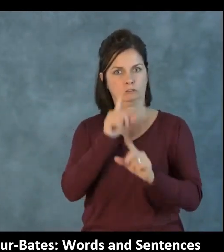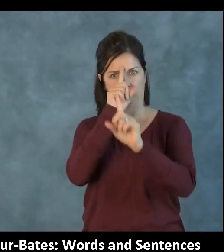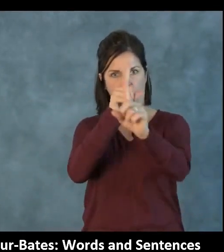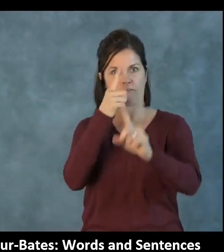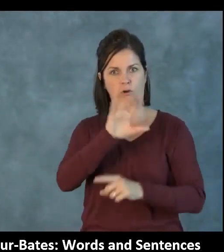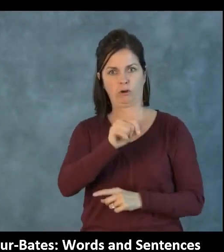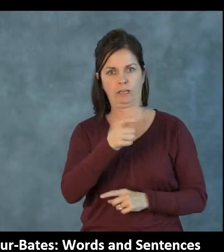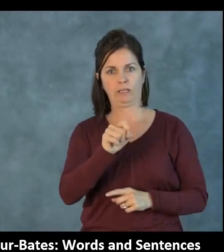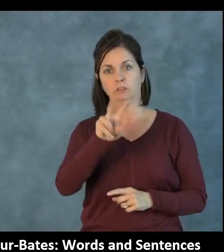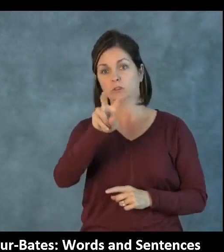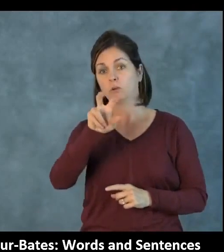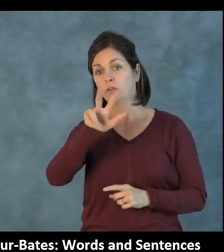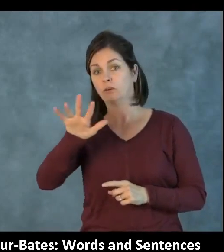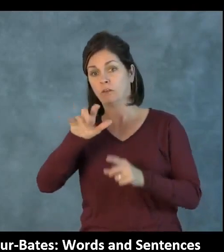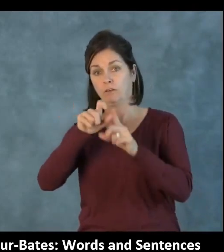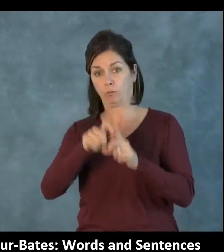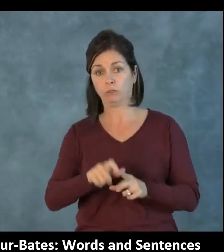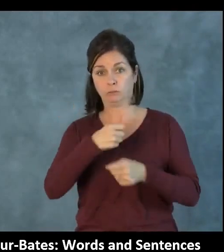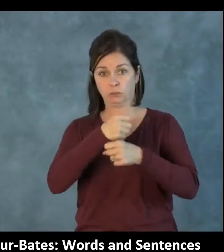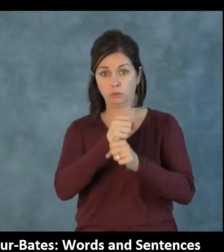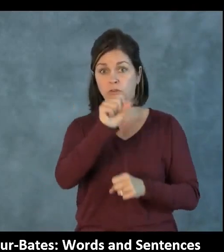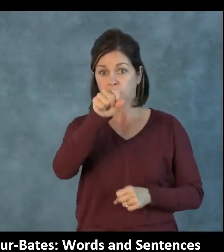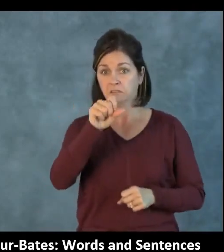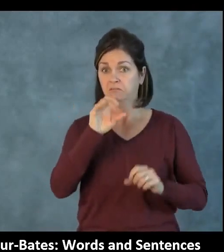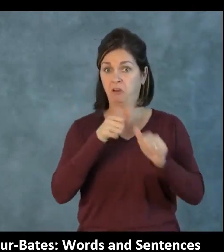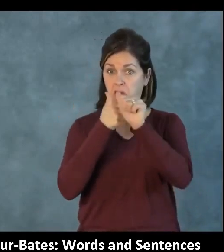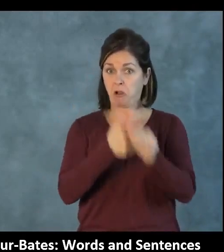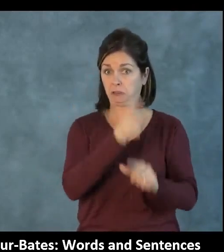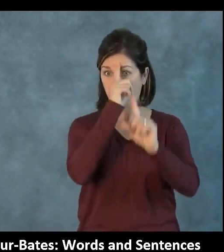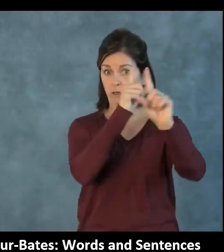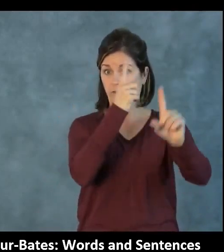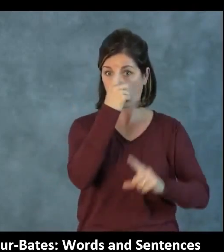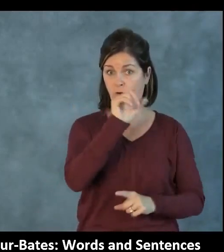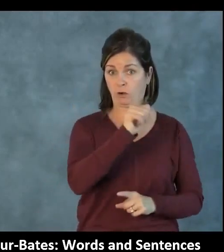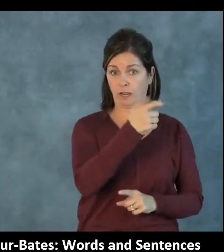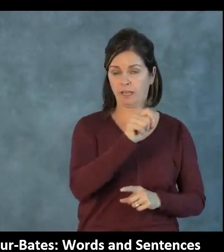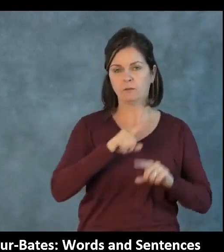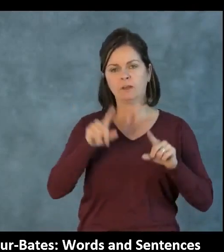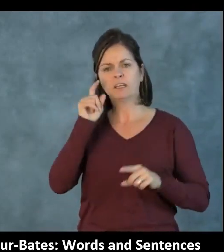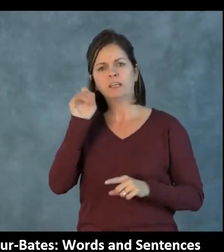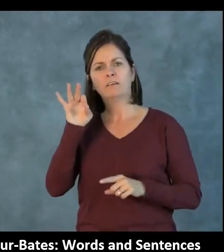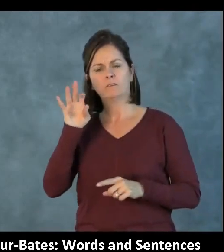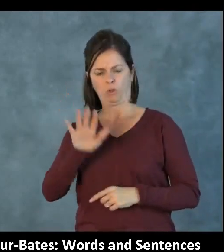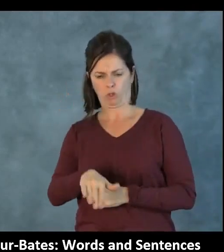of her summary sheet, we see that she's only sometimes putting words together